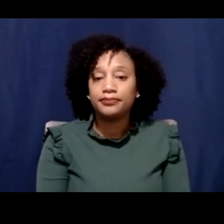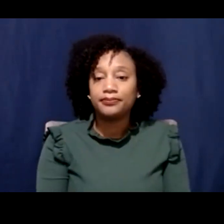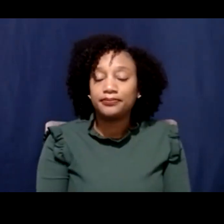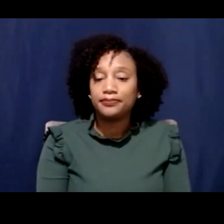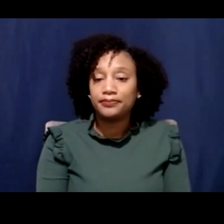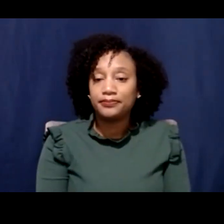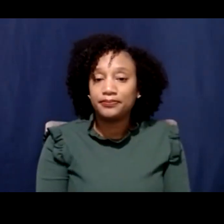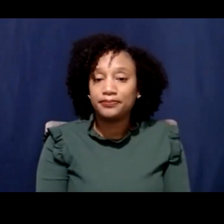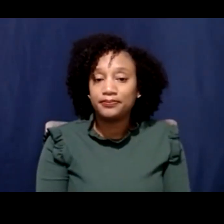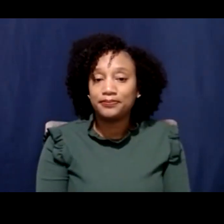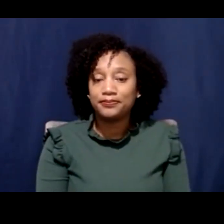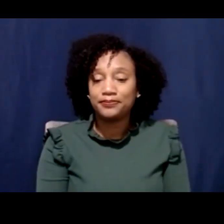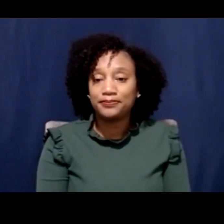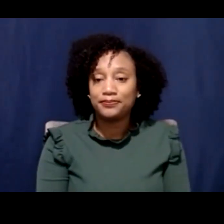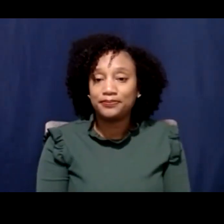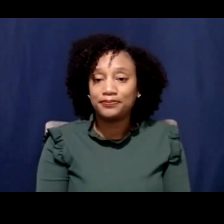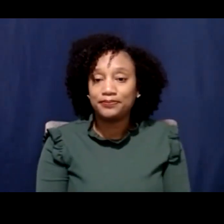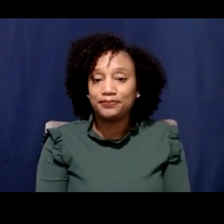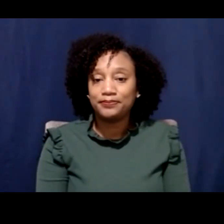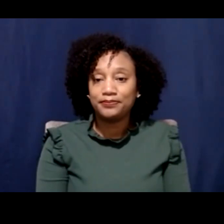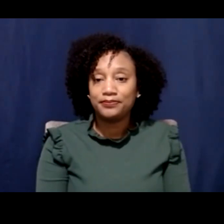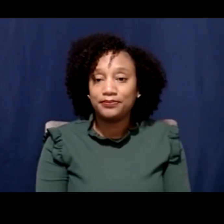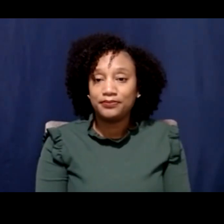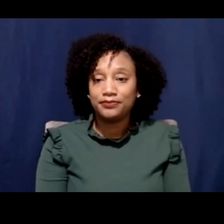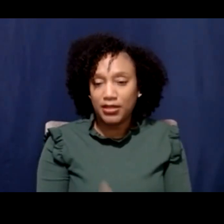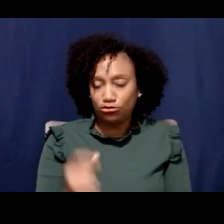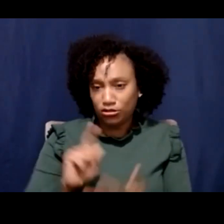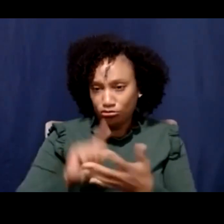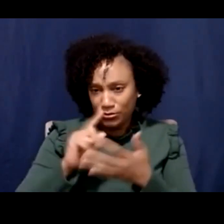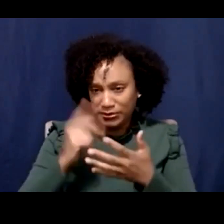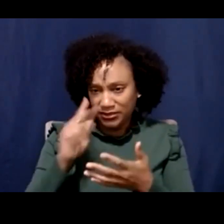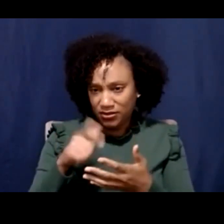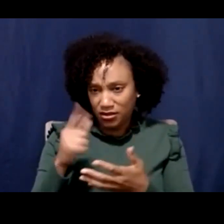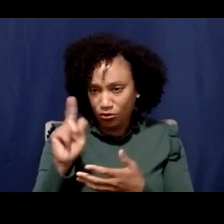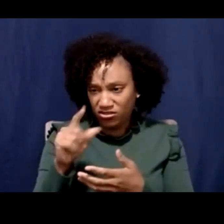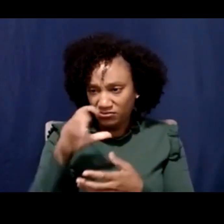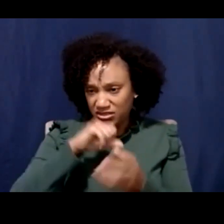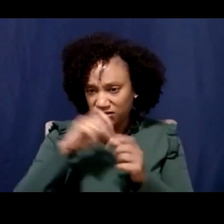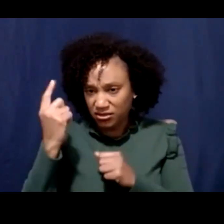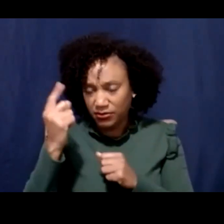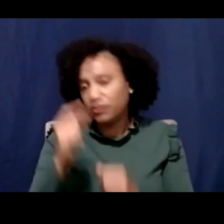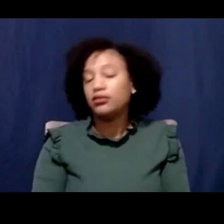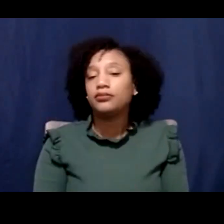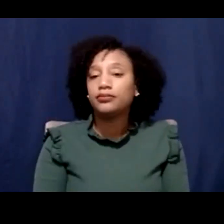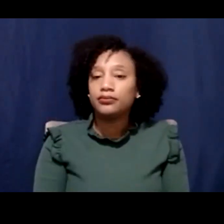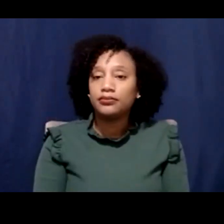Mm, I'm trying to scroll up to see if there's another part of this question. I don't see it.